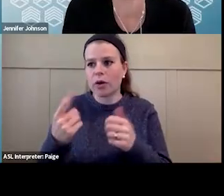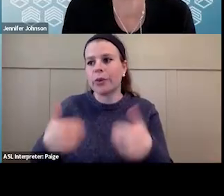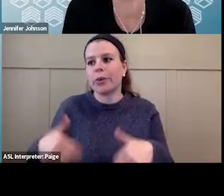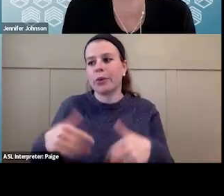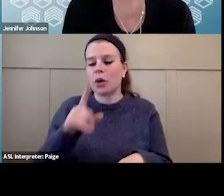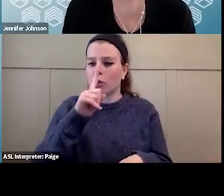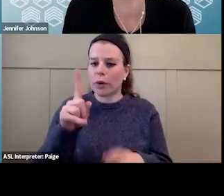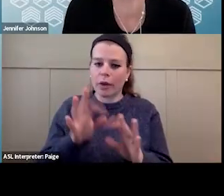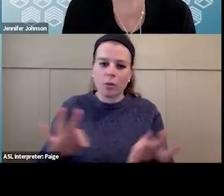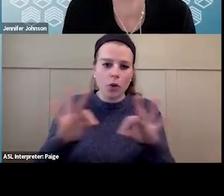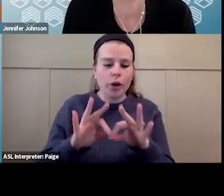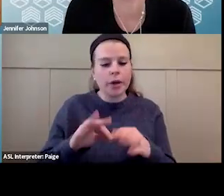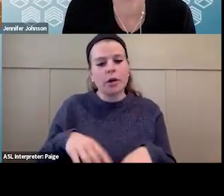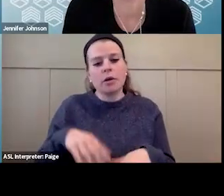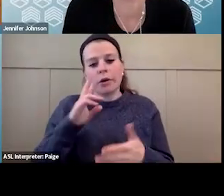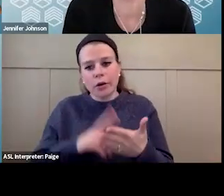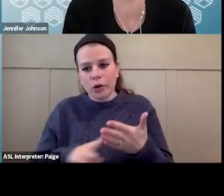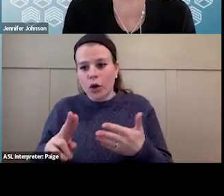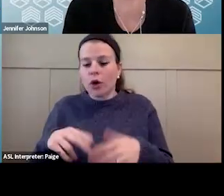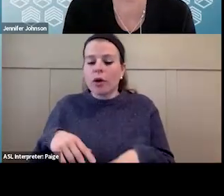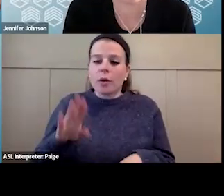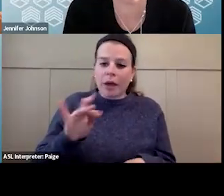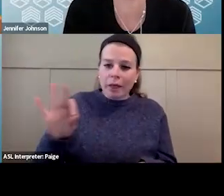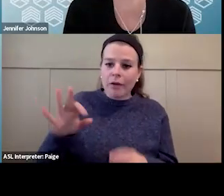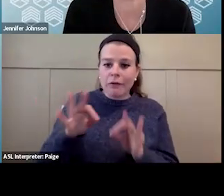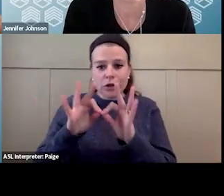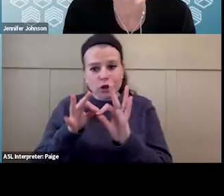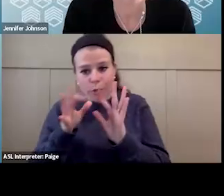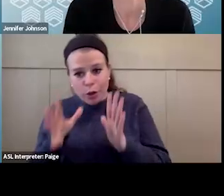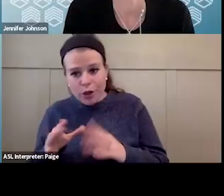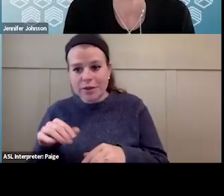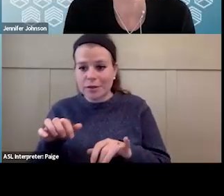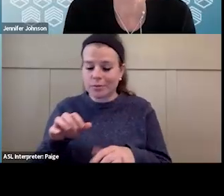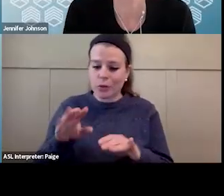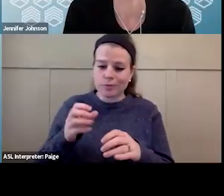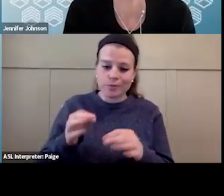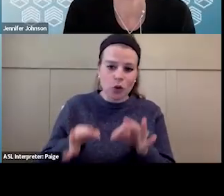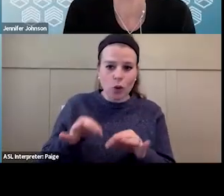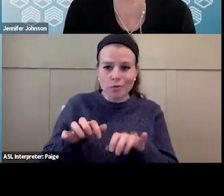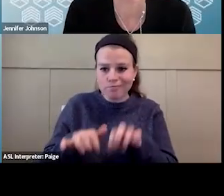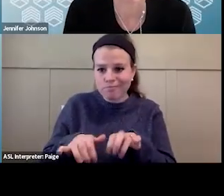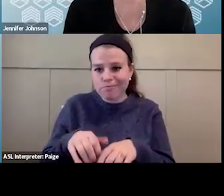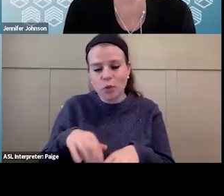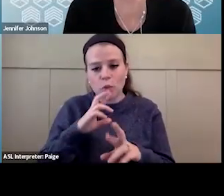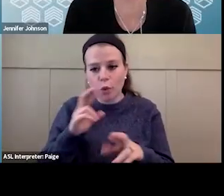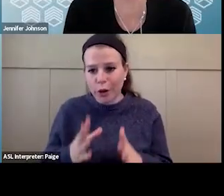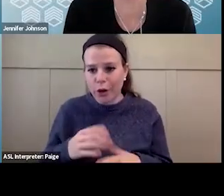The clerks, the bailiffs, the interpreters, uh, the stenographers, all of those people need it as well.